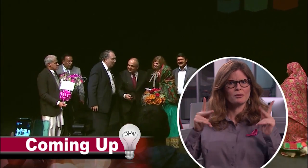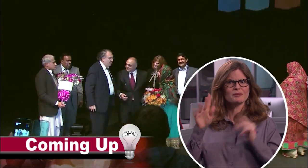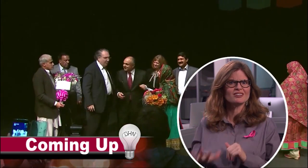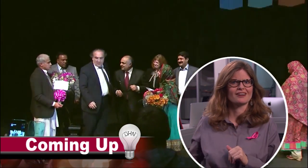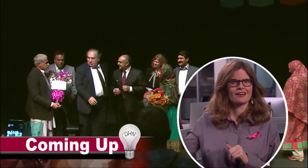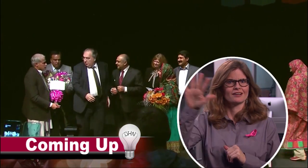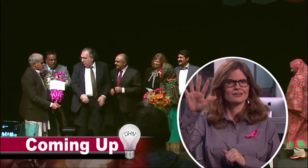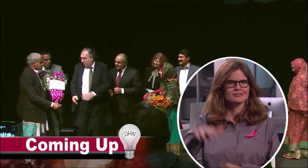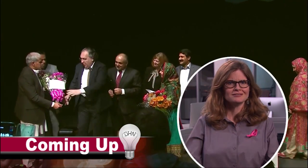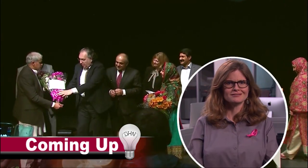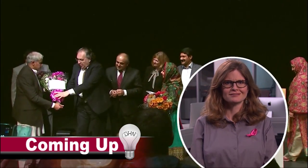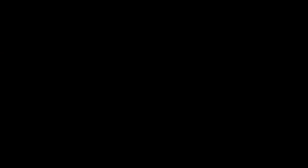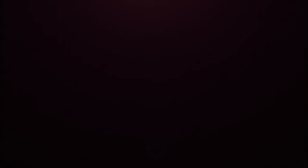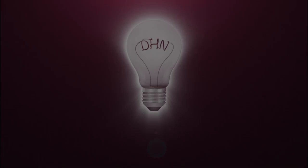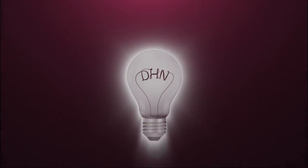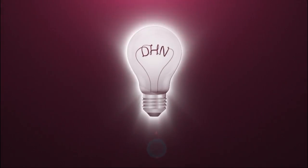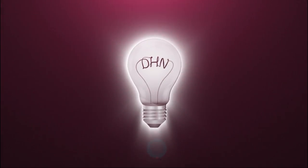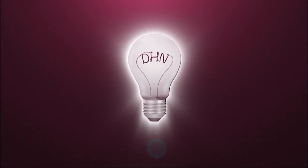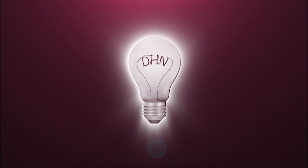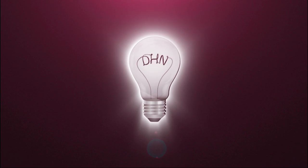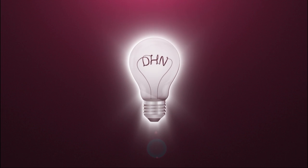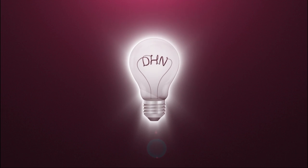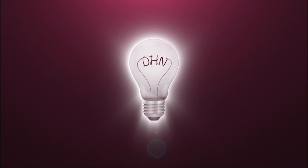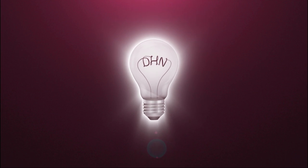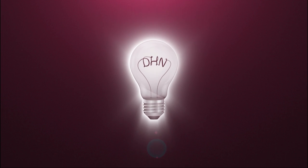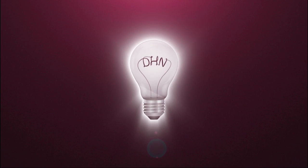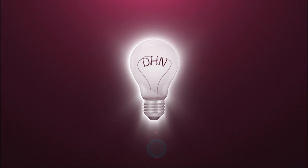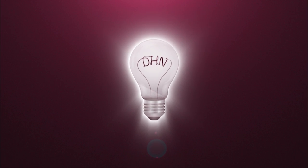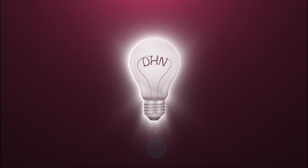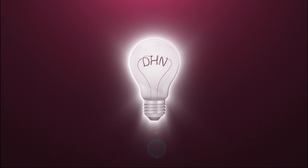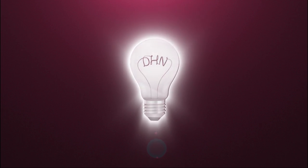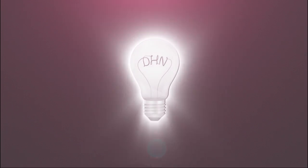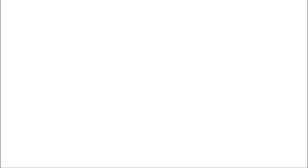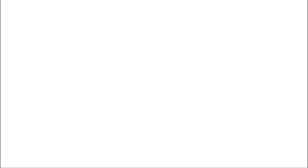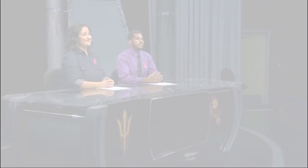of today’s youth. DHN starts now!